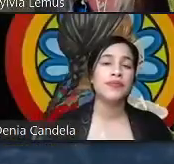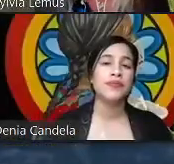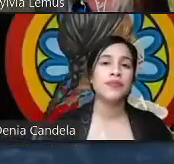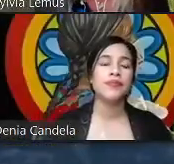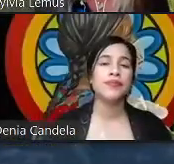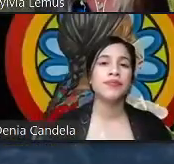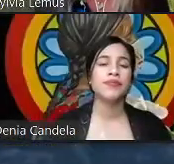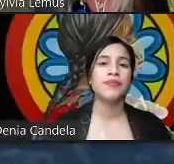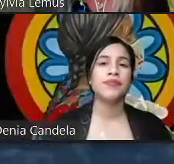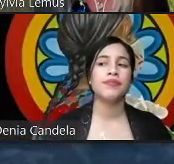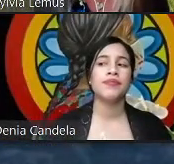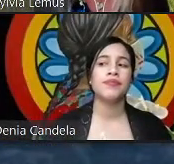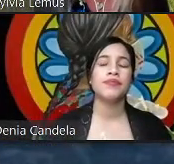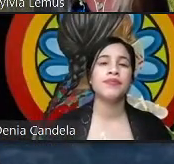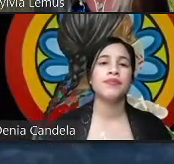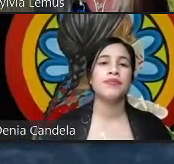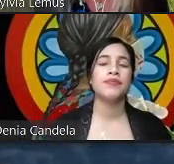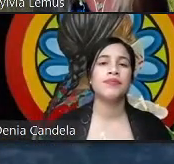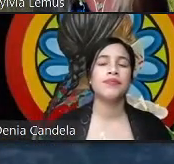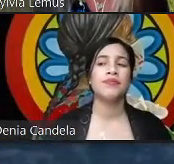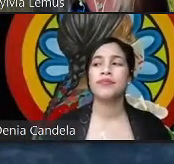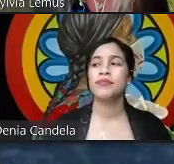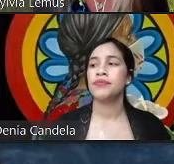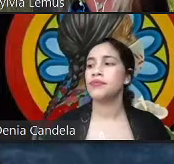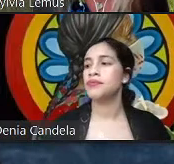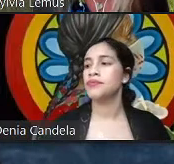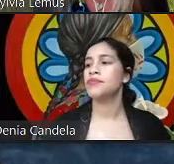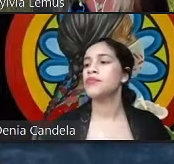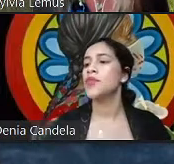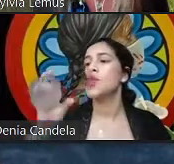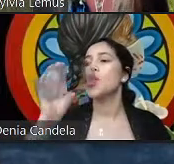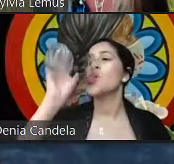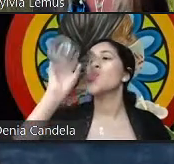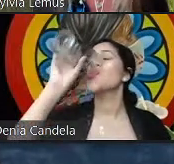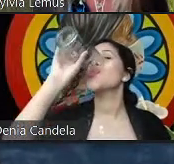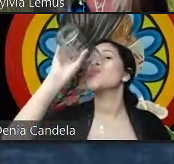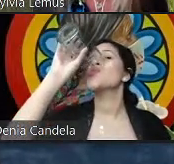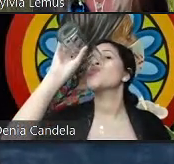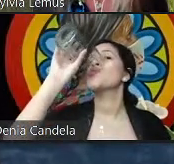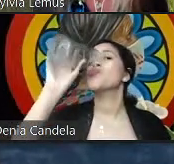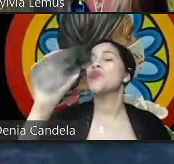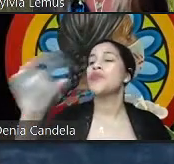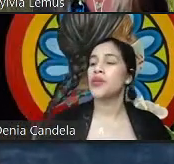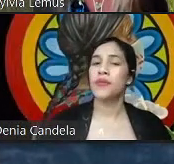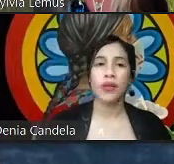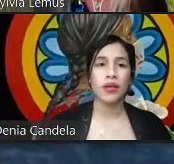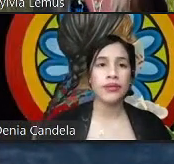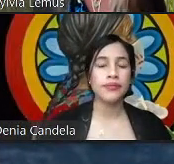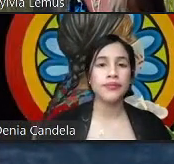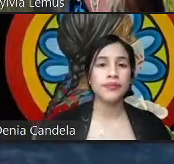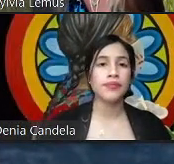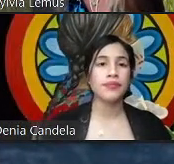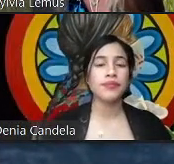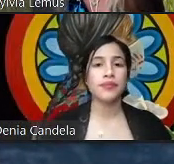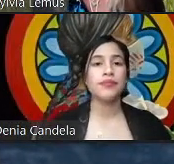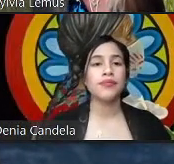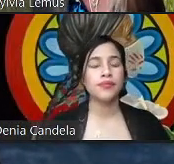We might have to take a step back and see do we have to close the school temporarily to get things under control,